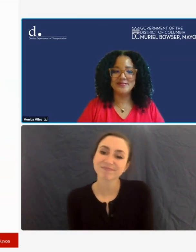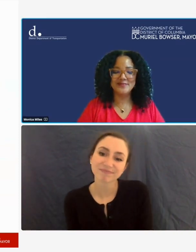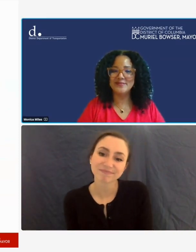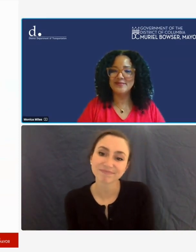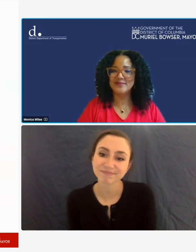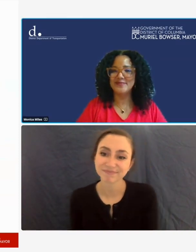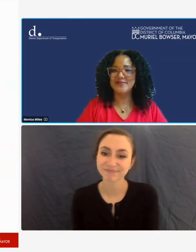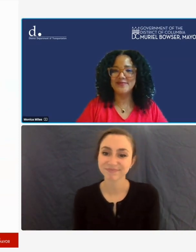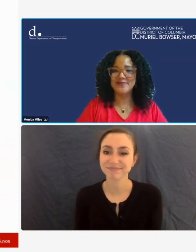okay hold on